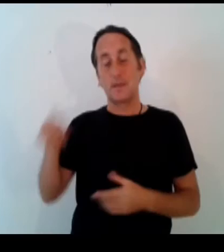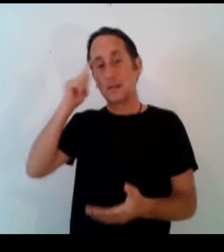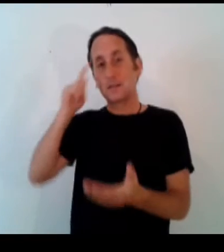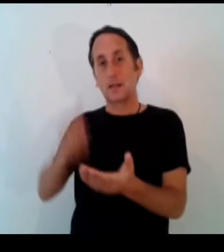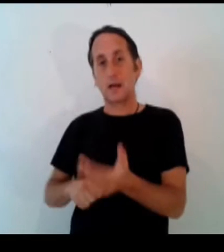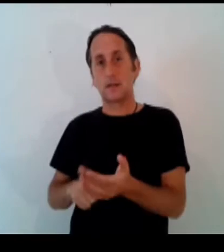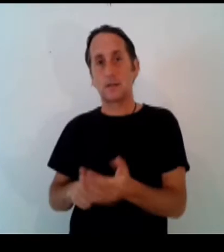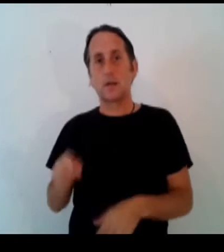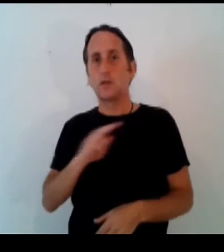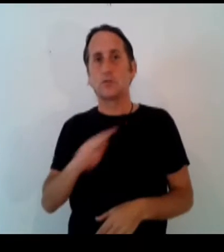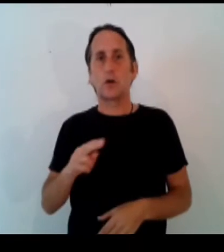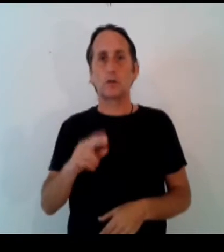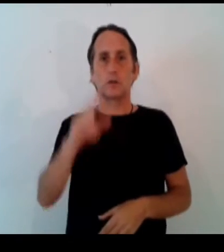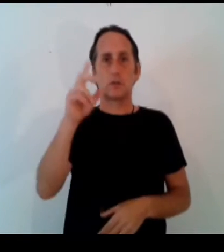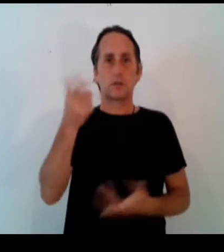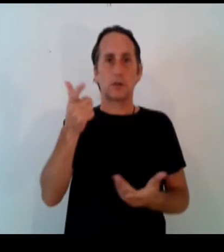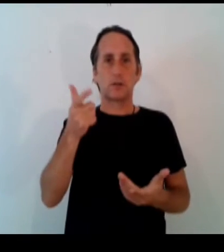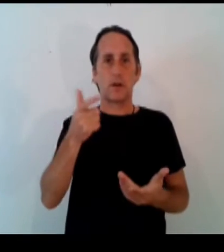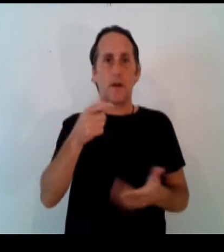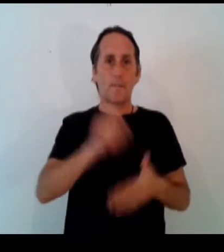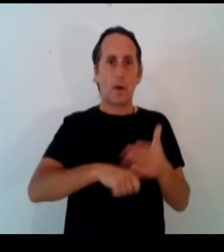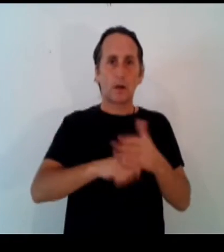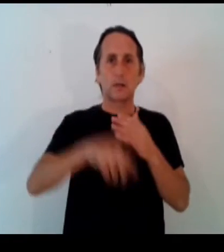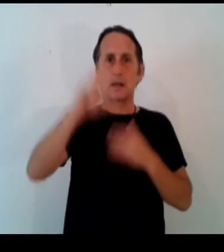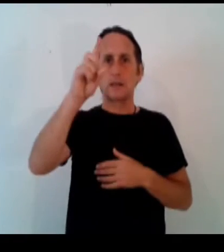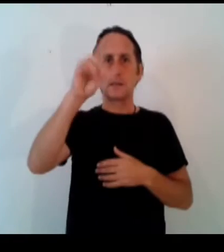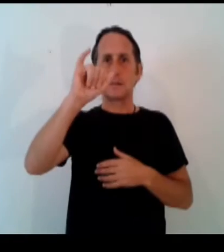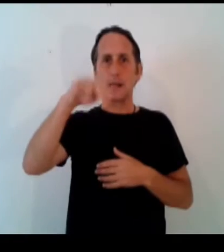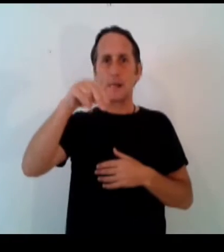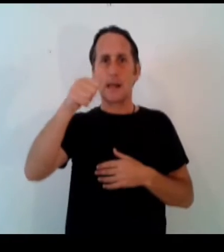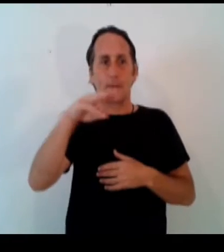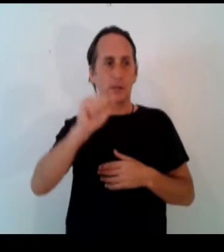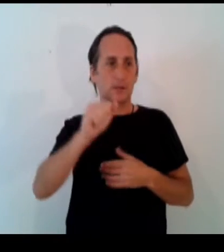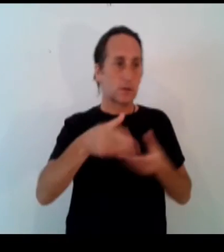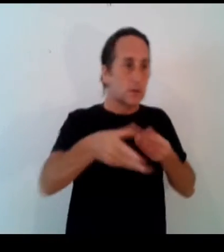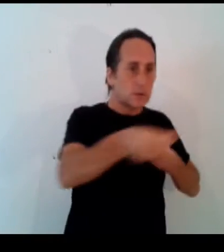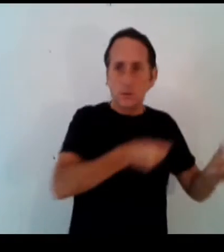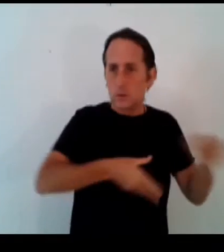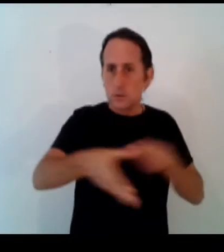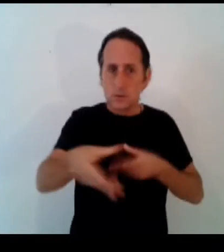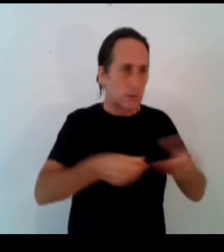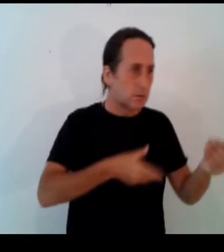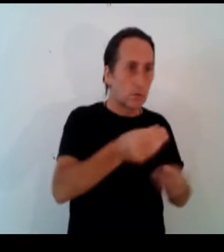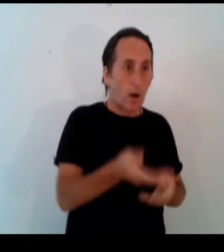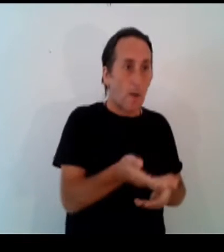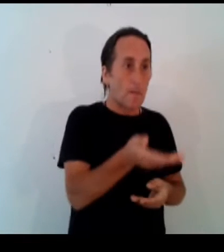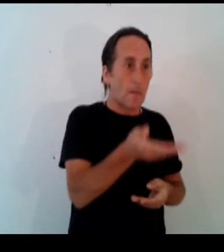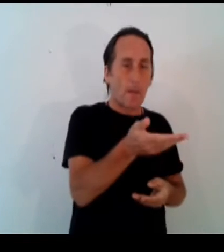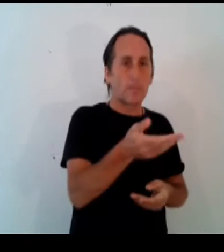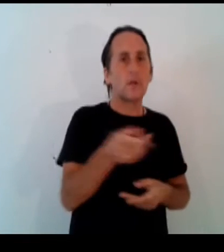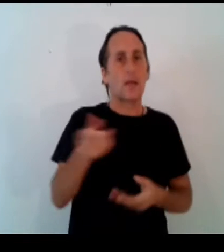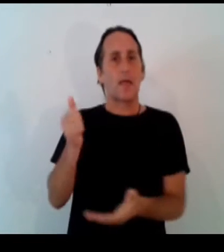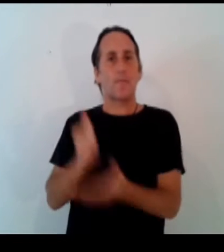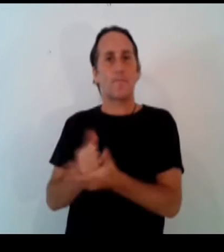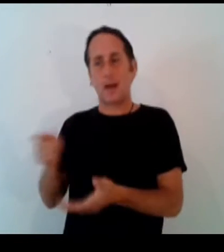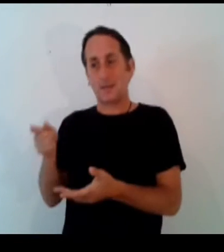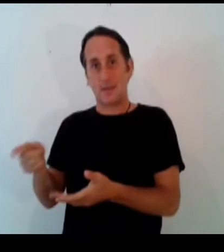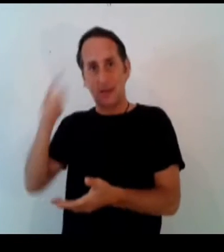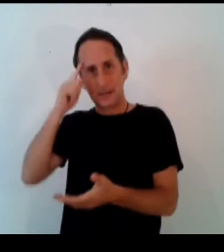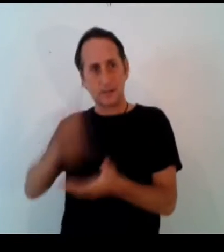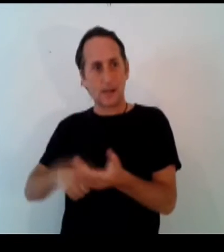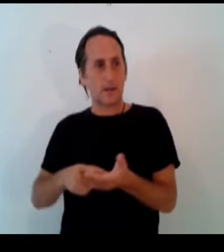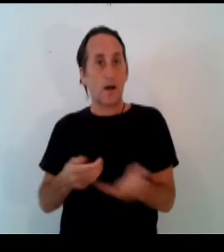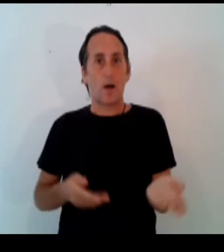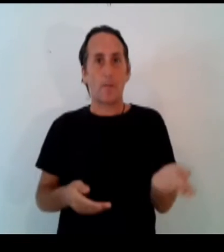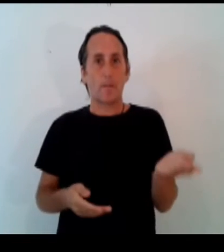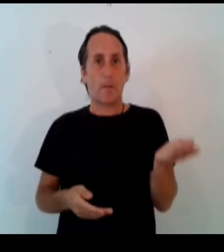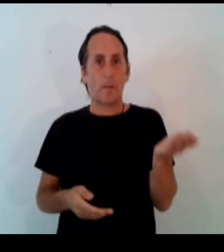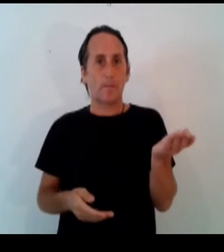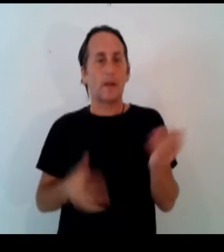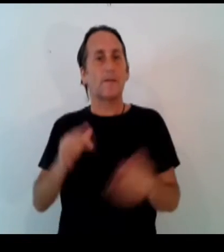Its not the dynamics of the market which decided the price its the banks who decide the prices